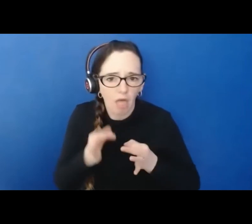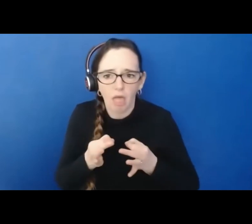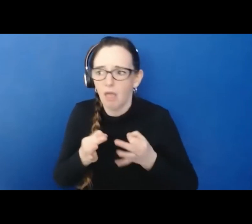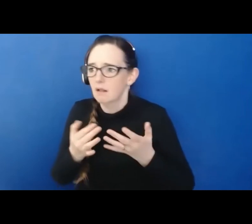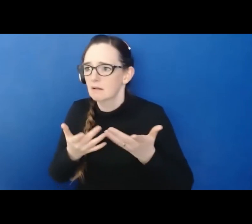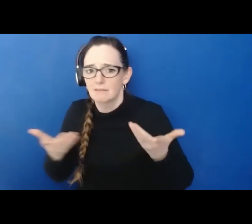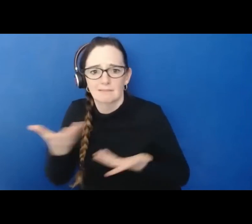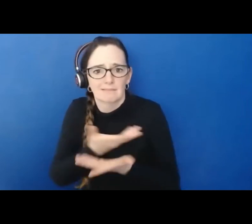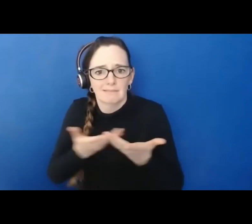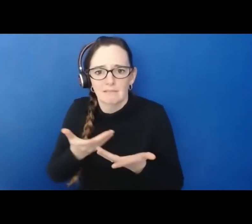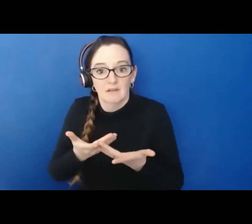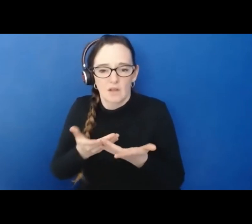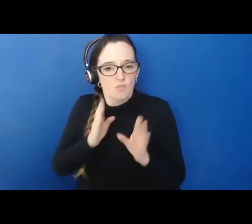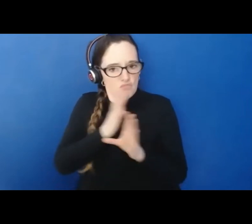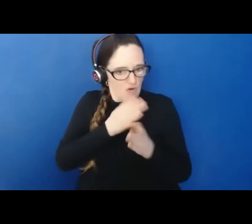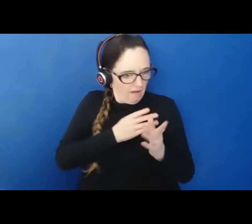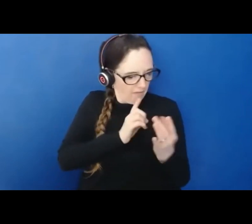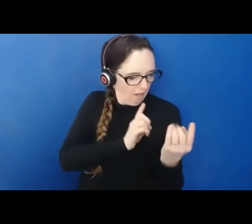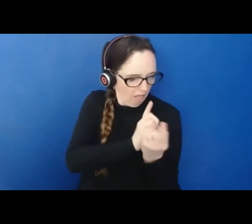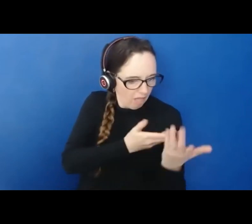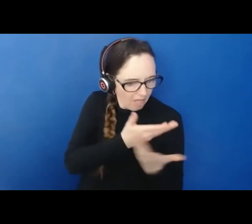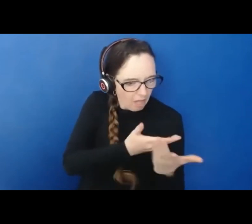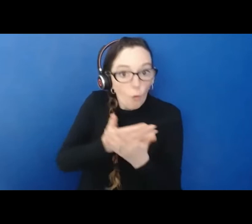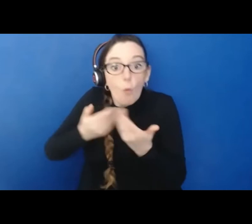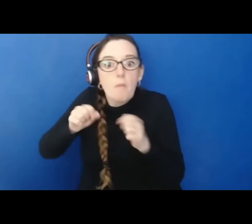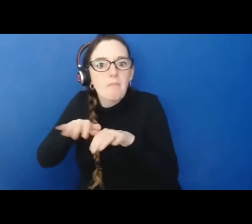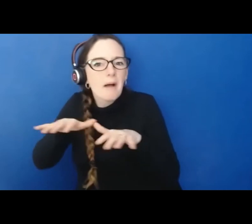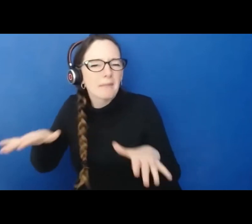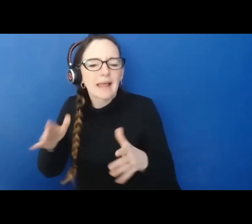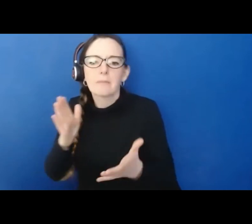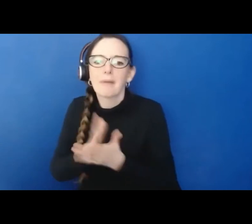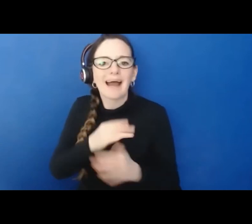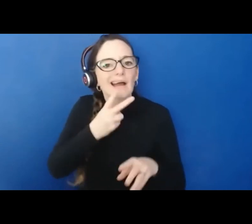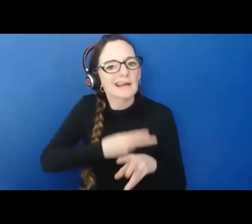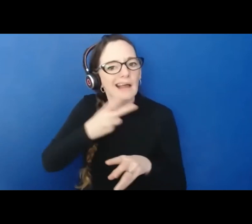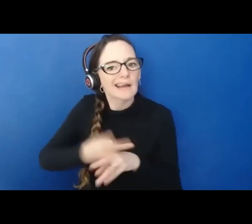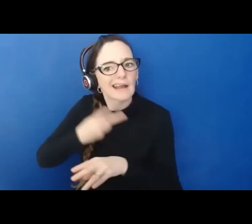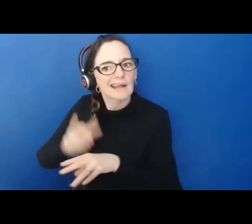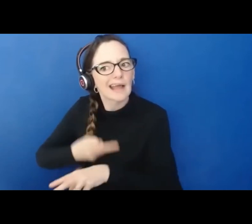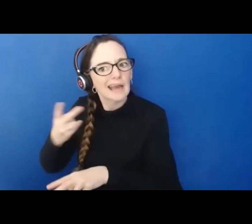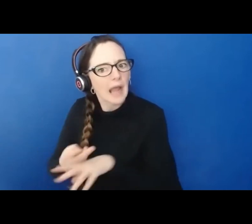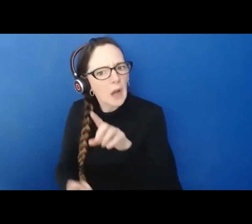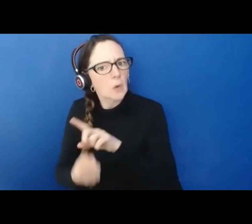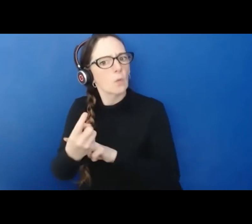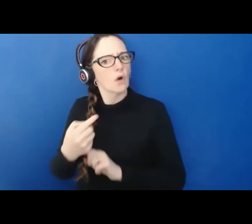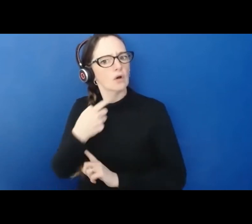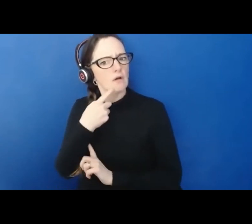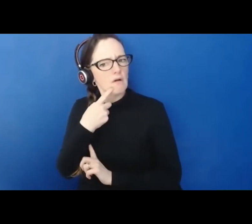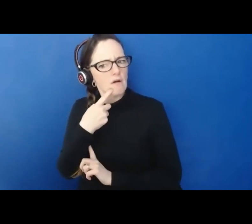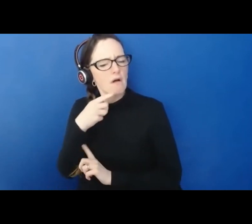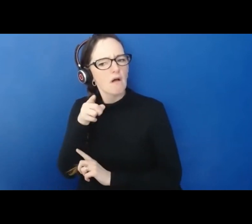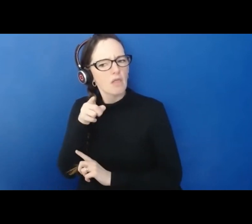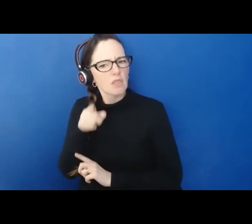it seemed that one key issue was always kind of rooted in these problems.